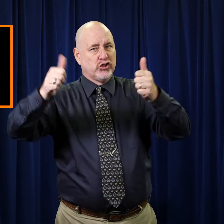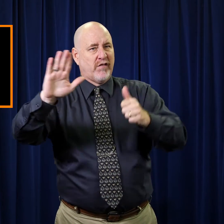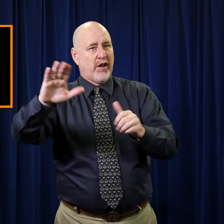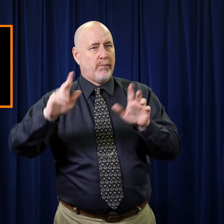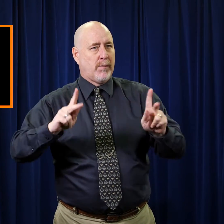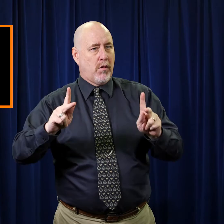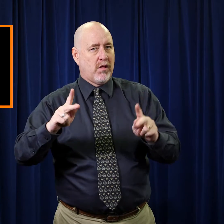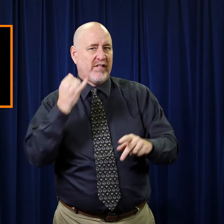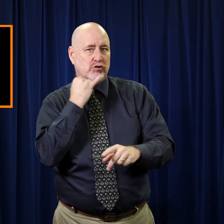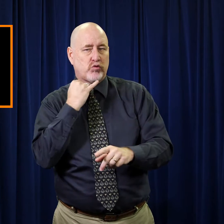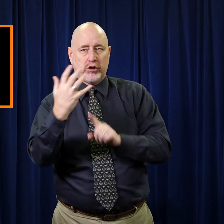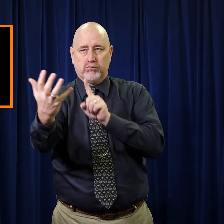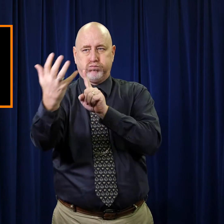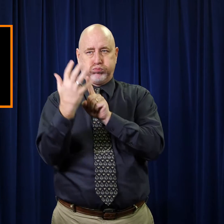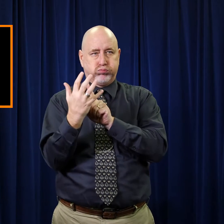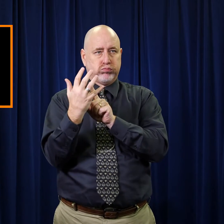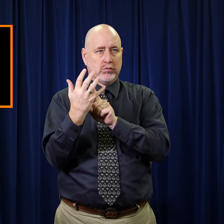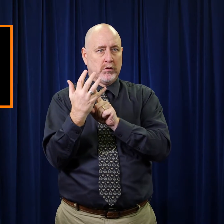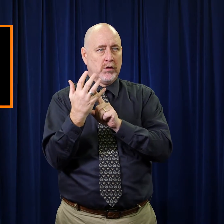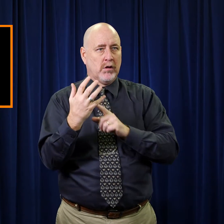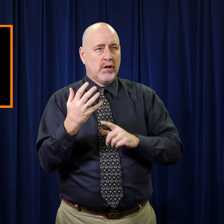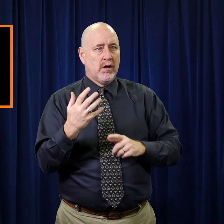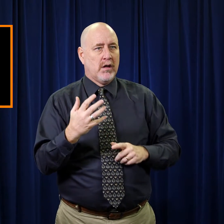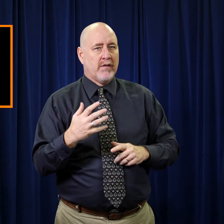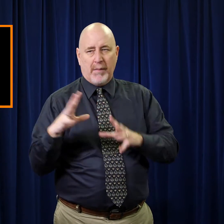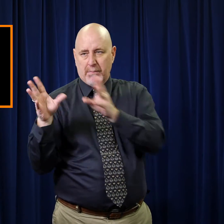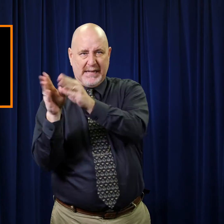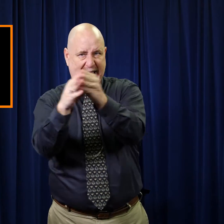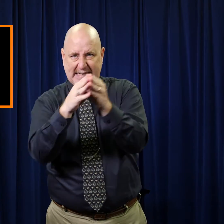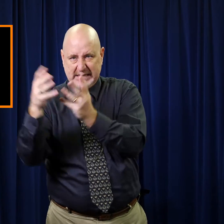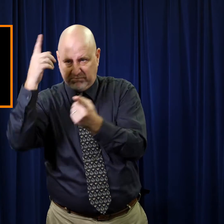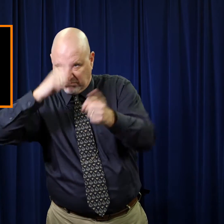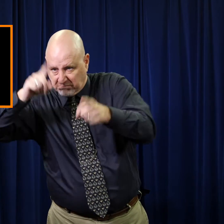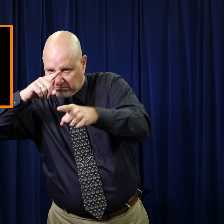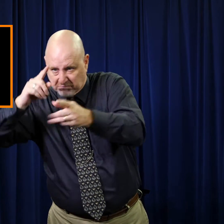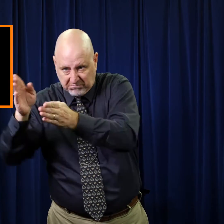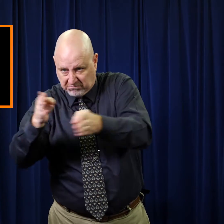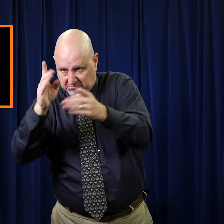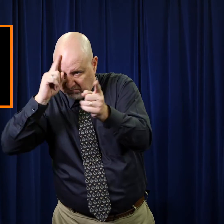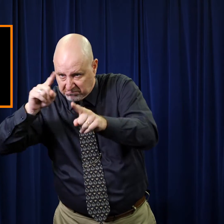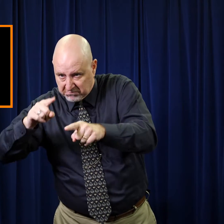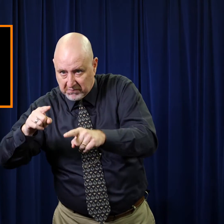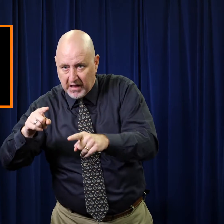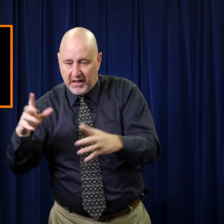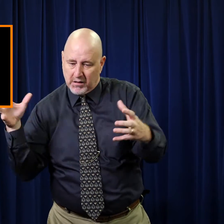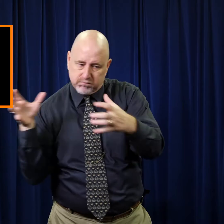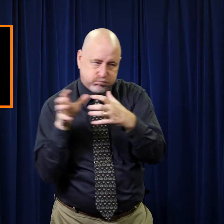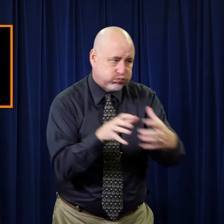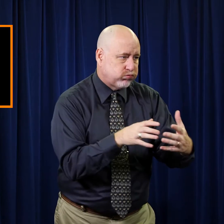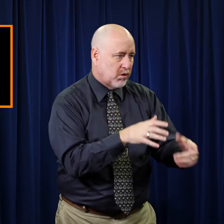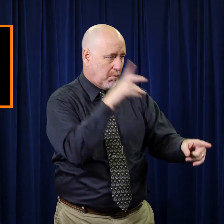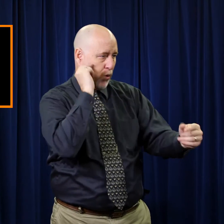leaders of the congregation come. They've been, I think, they've been having meetings and they'd worked out their strategy and they gather together